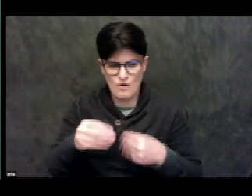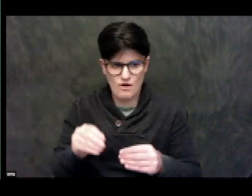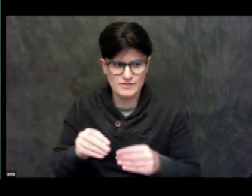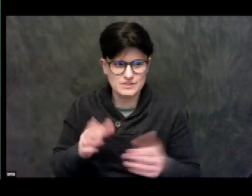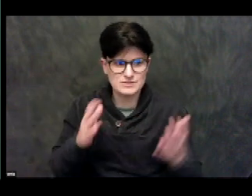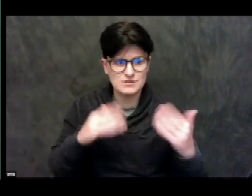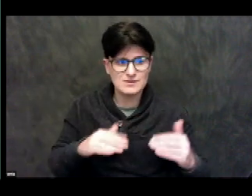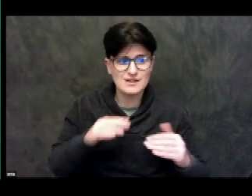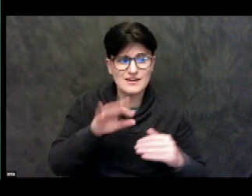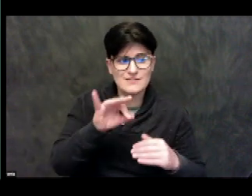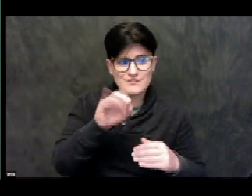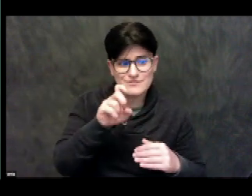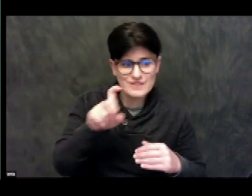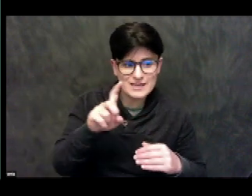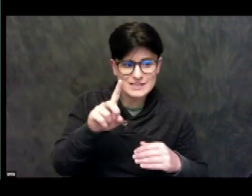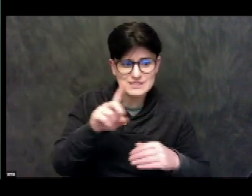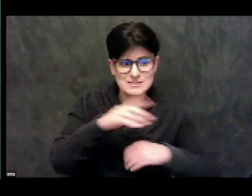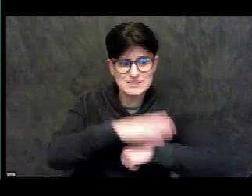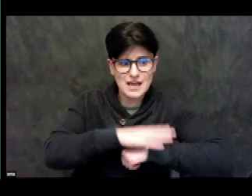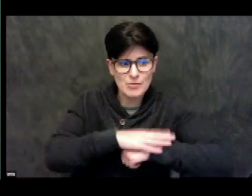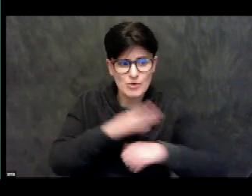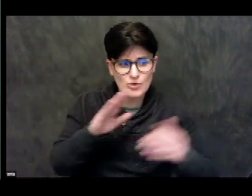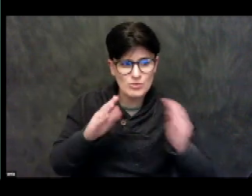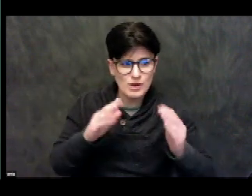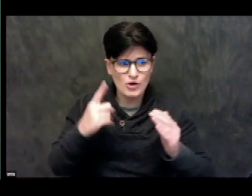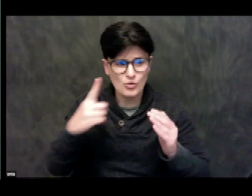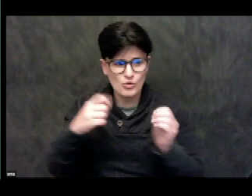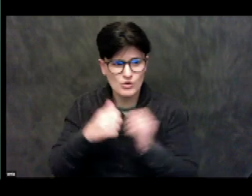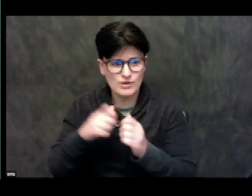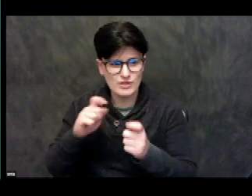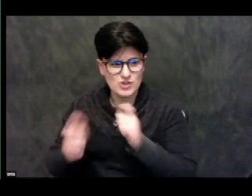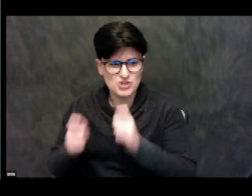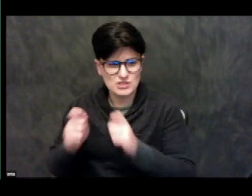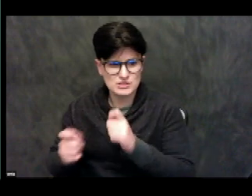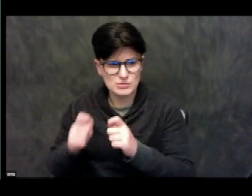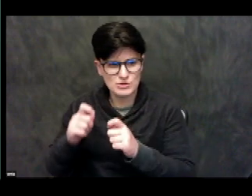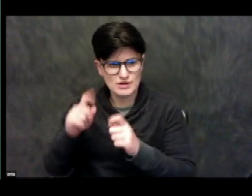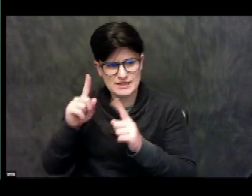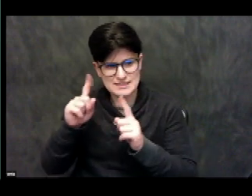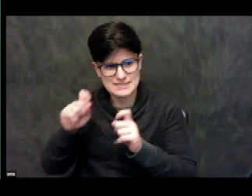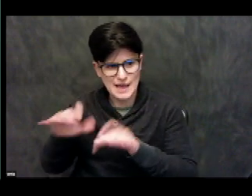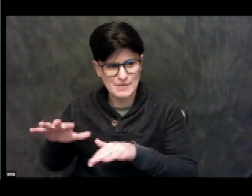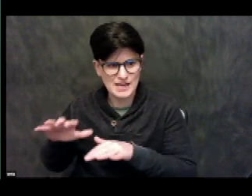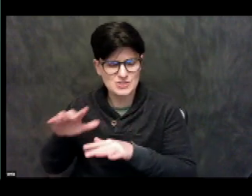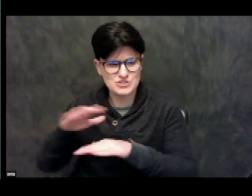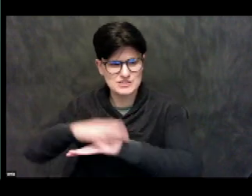Oftentimes a coposcopy room would have that one that does have the adjustable examination table.